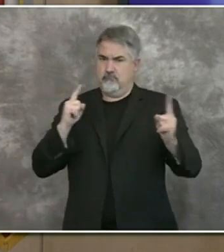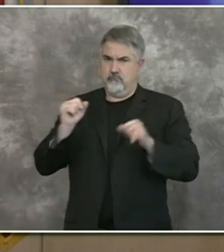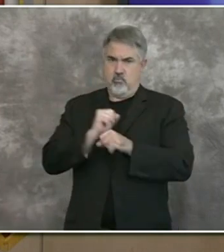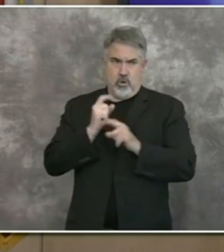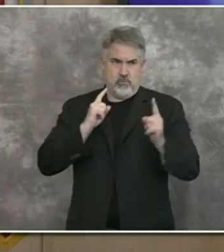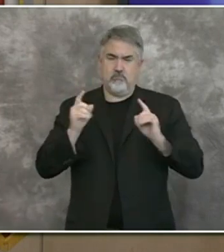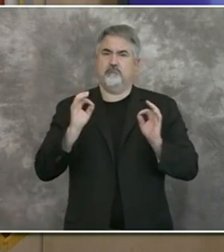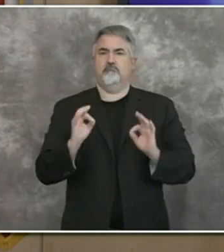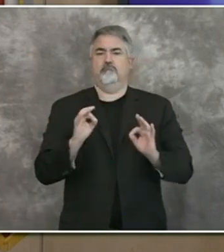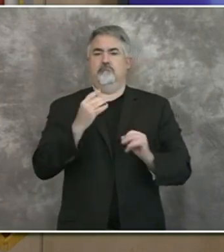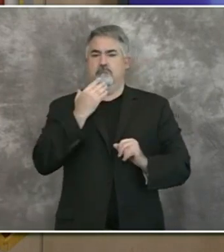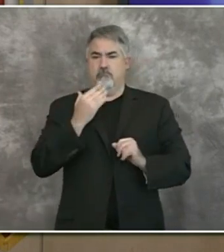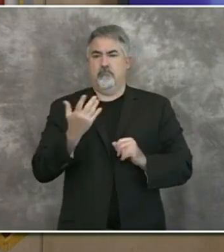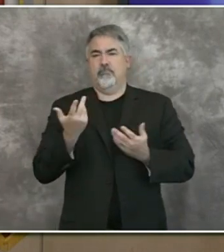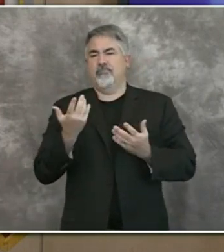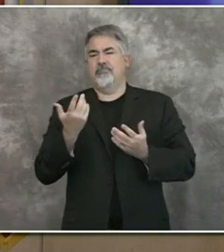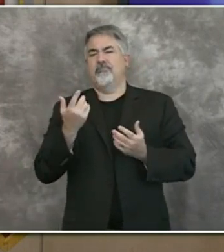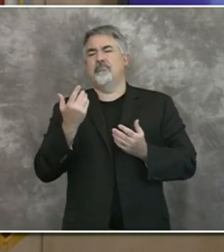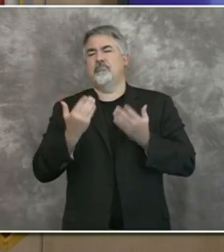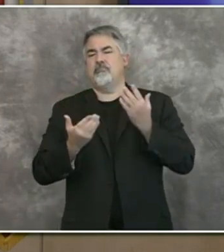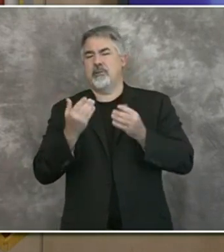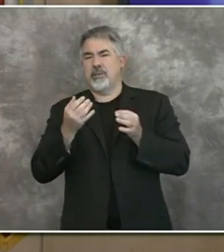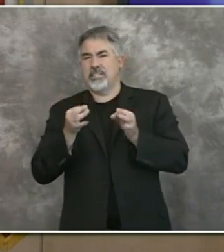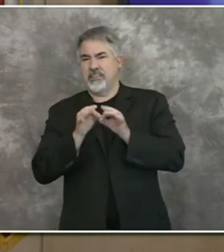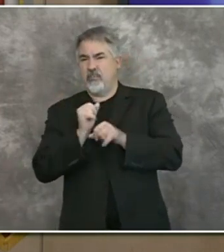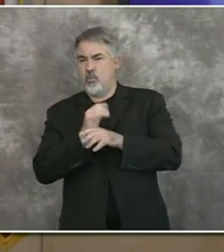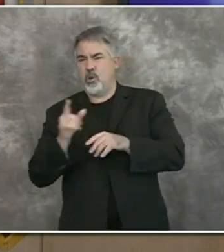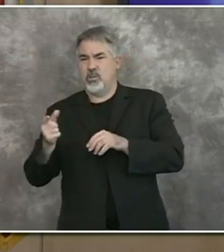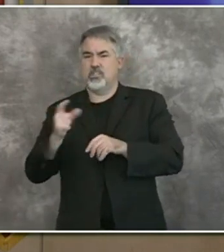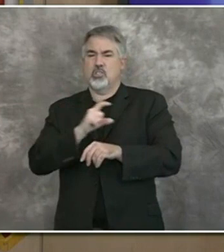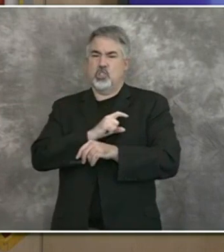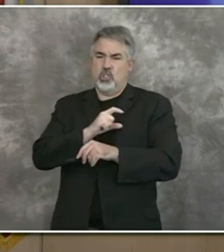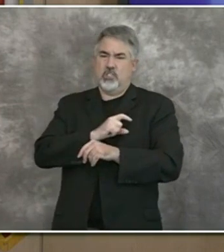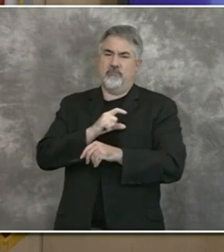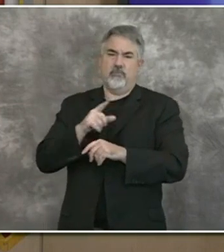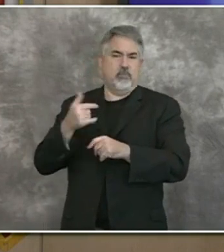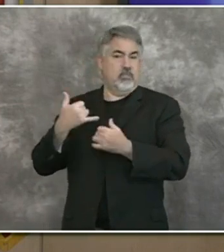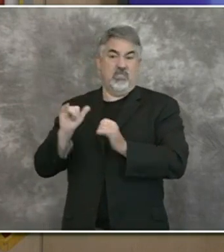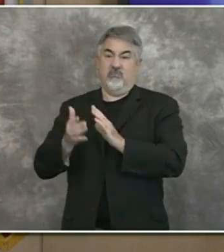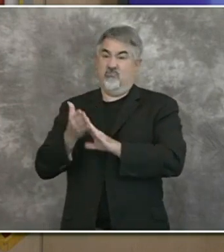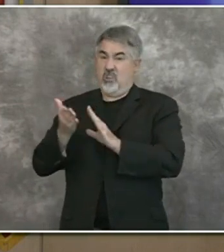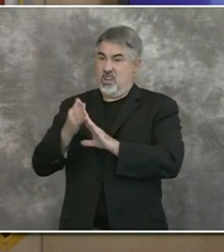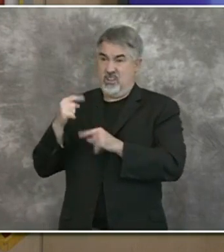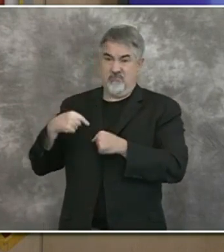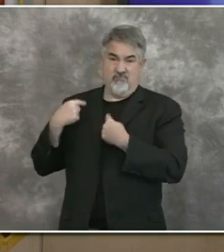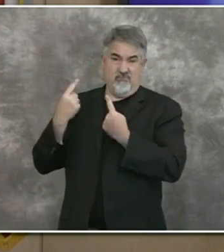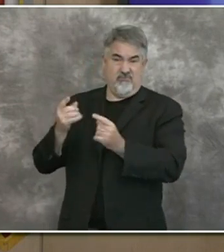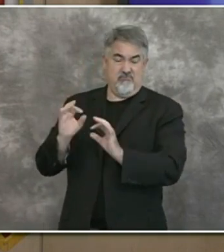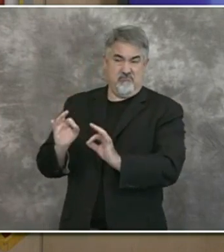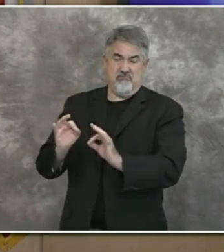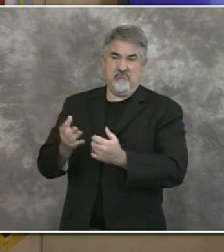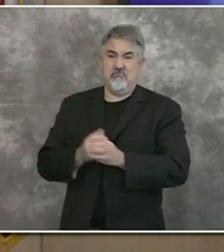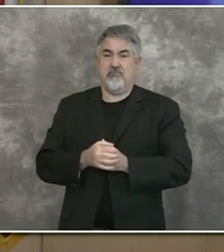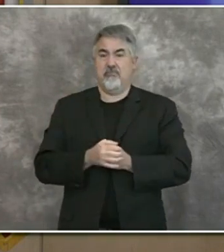COUNTY WORKFORCE HAVE BEEN TELLING. FOR THE PAST FEW WEEKS IN ESSENTIAL SERVICES LIKE OR SHERIFF'S DEPARTMENT